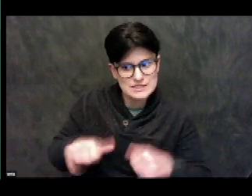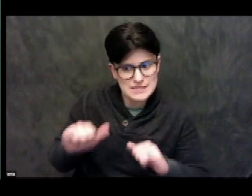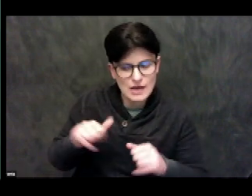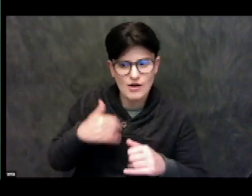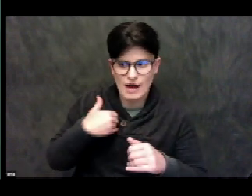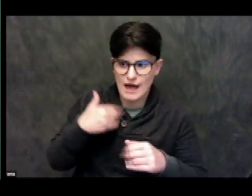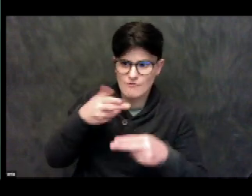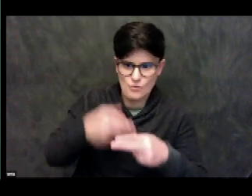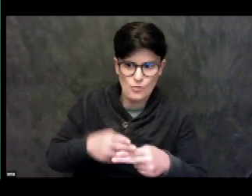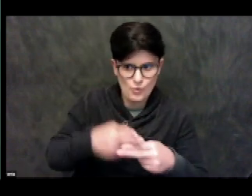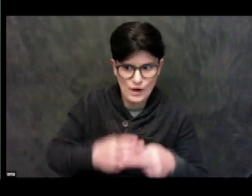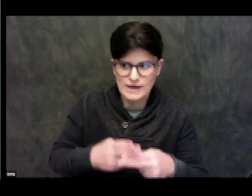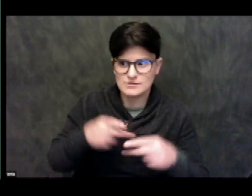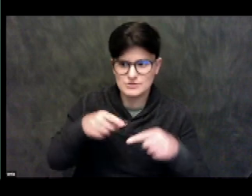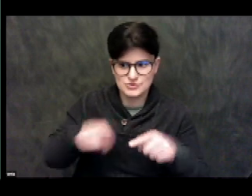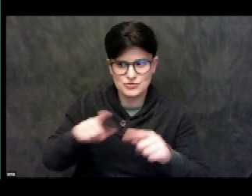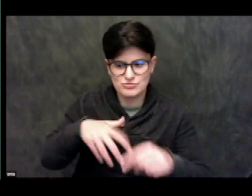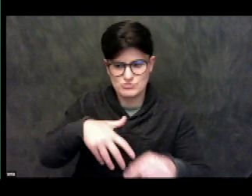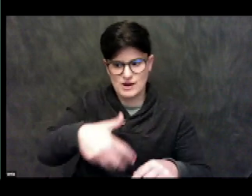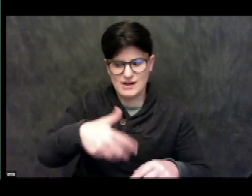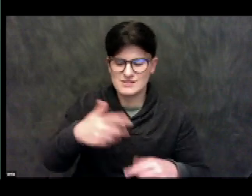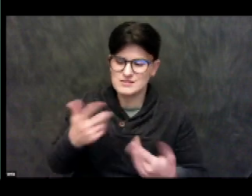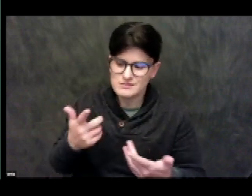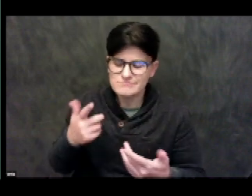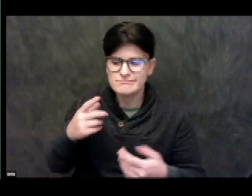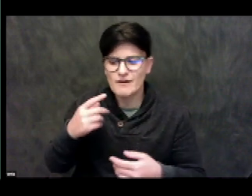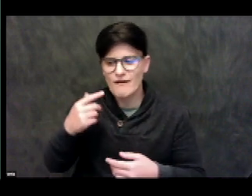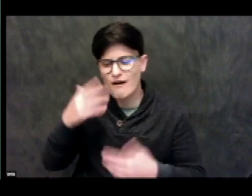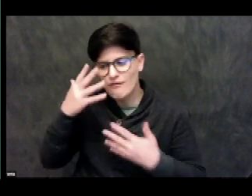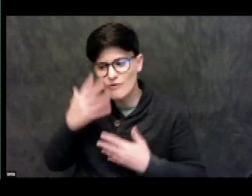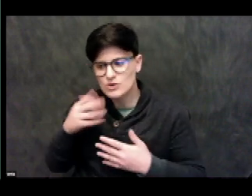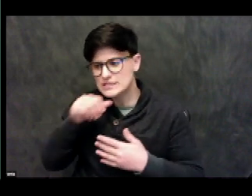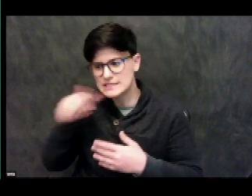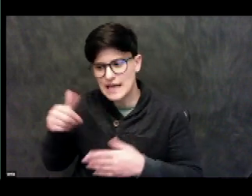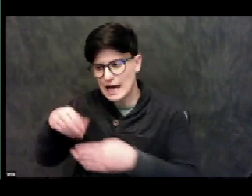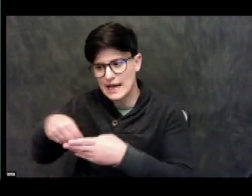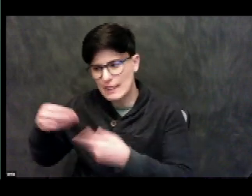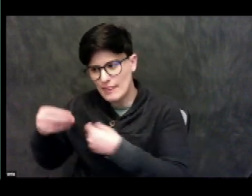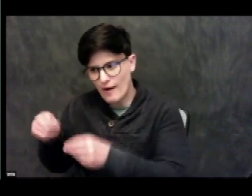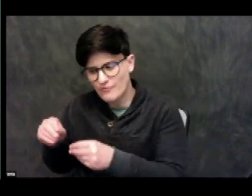there was a plan to do so that was hopefully close. She didn't tell how close that was,